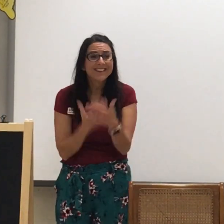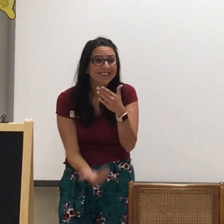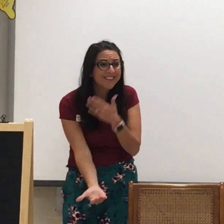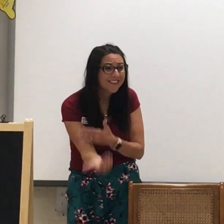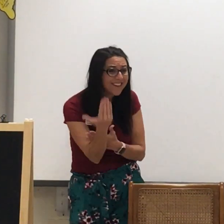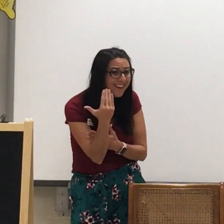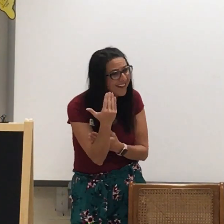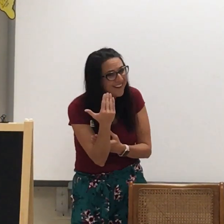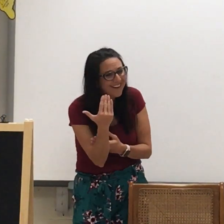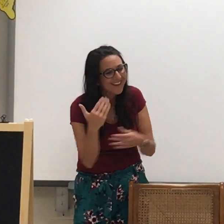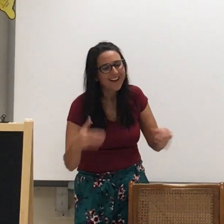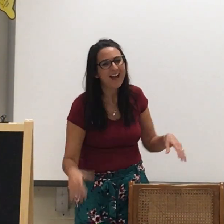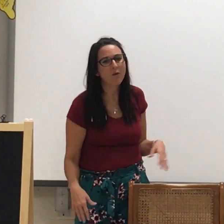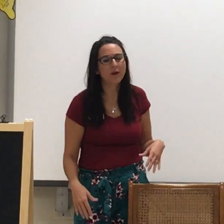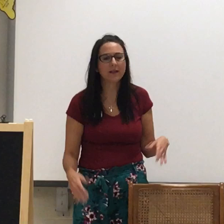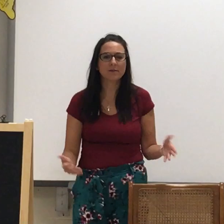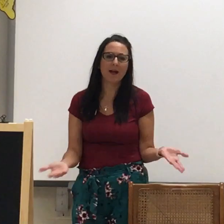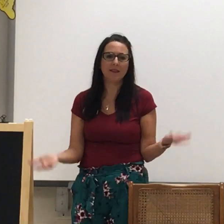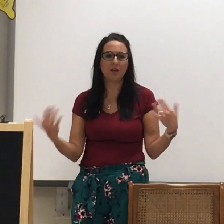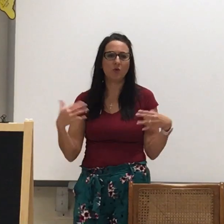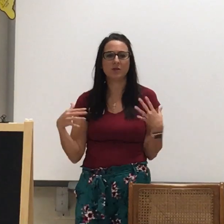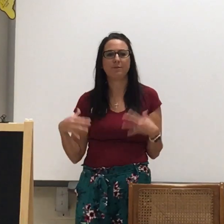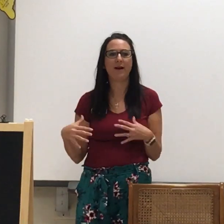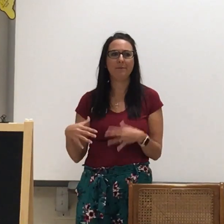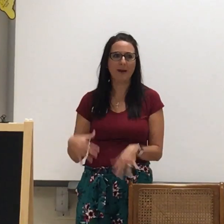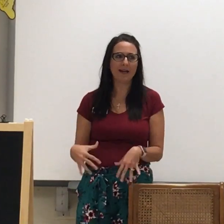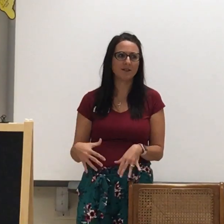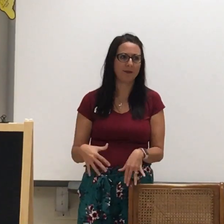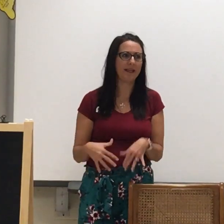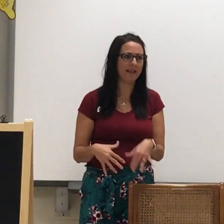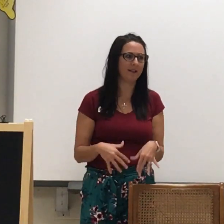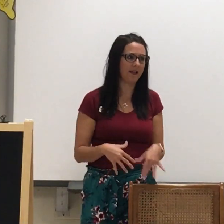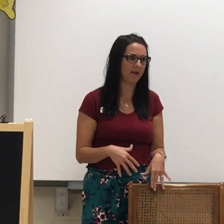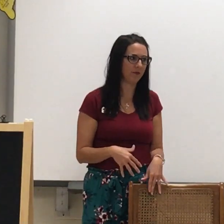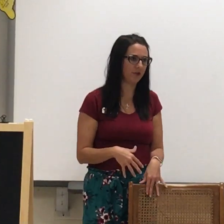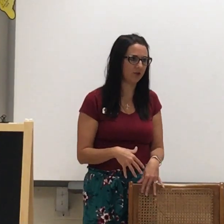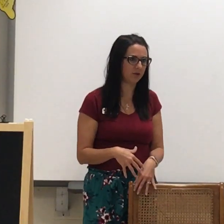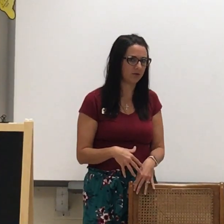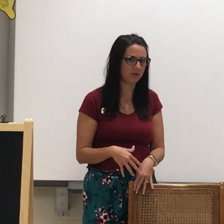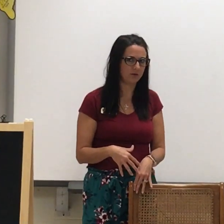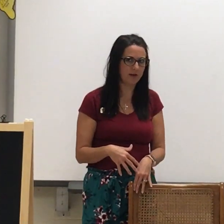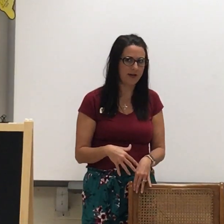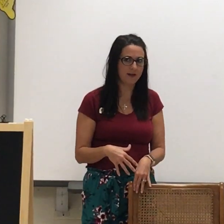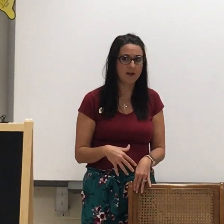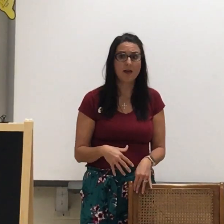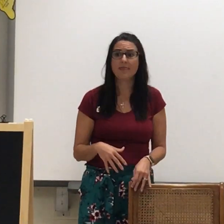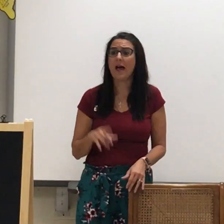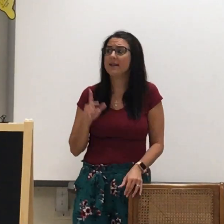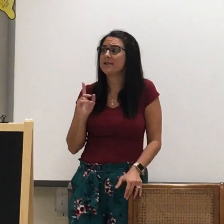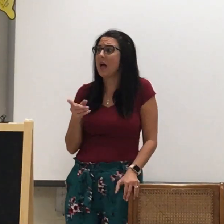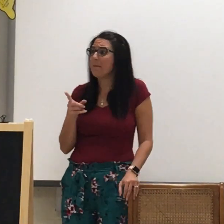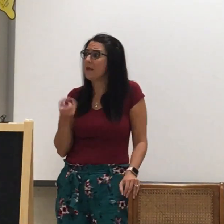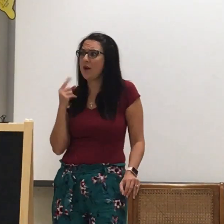to you like..... I would expect that you respond back to me in the language. That does not